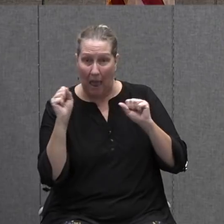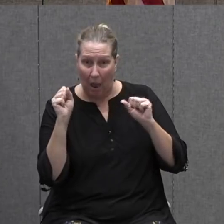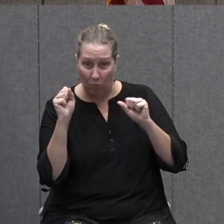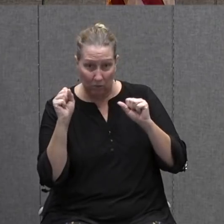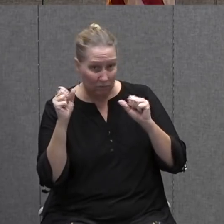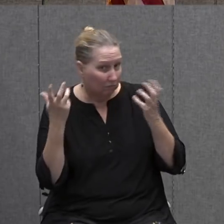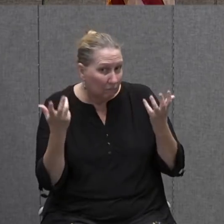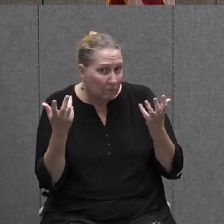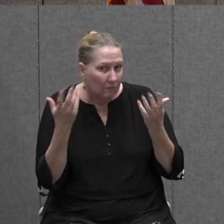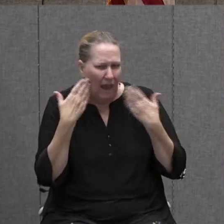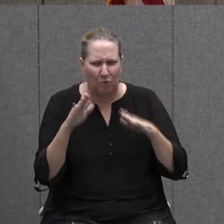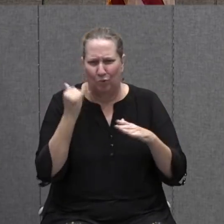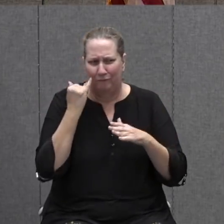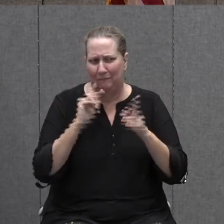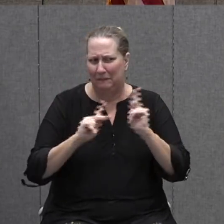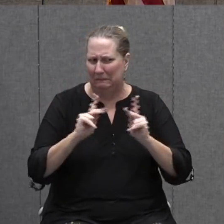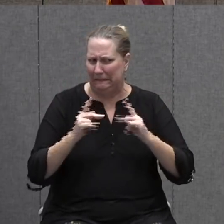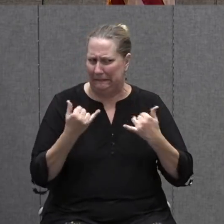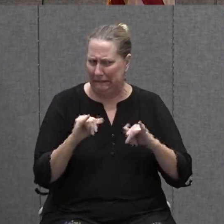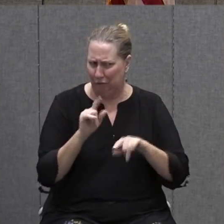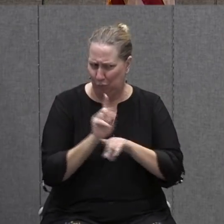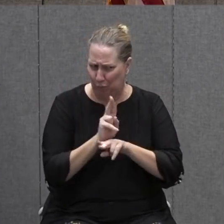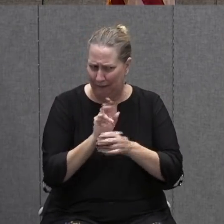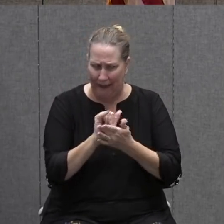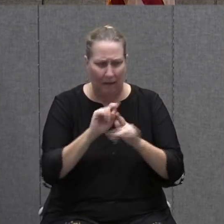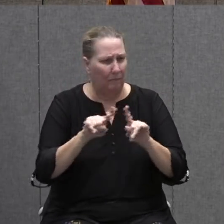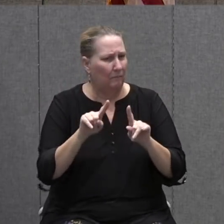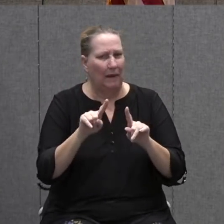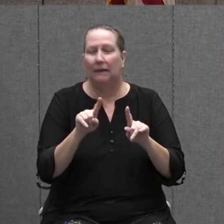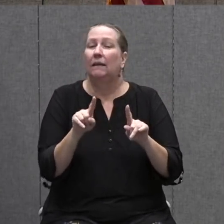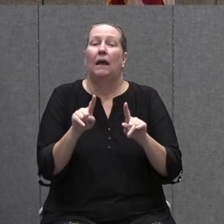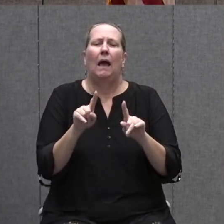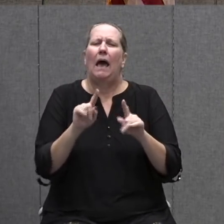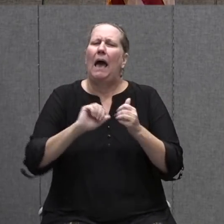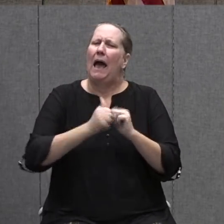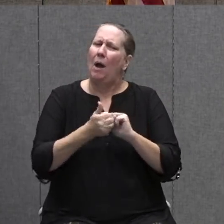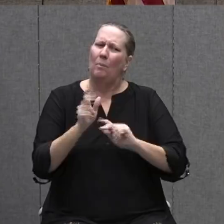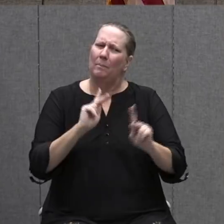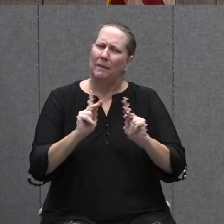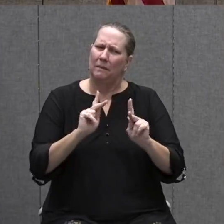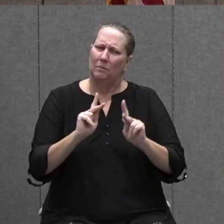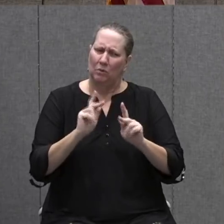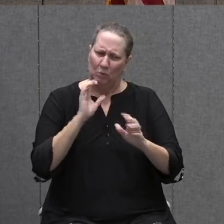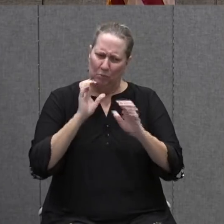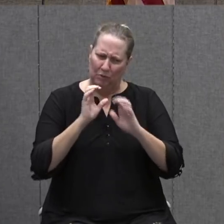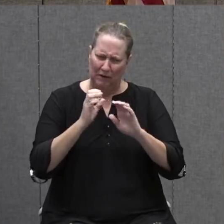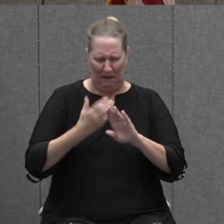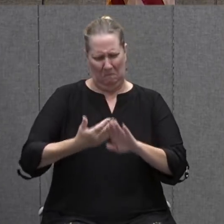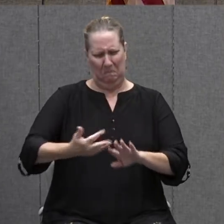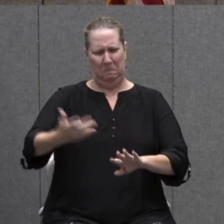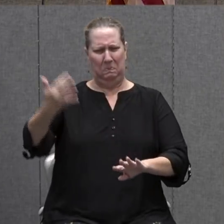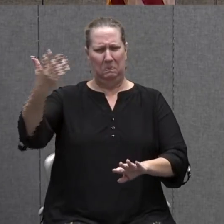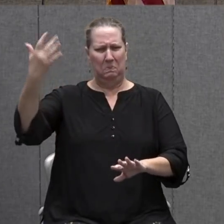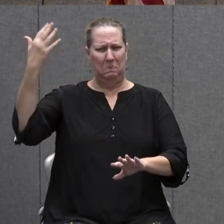I can't keep up. But how did people communicate a long time ago before we had this technology,